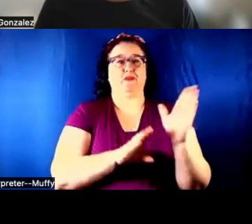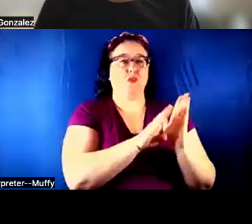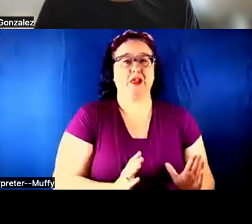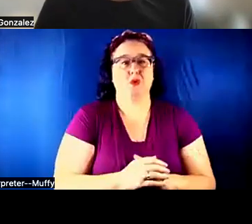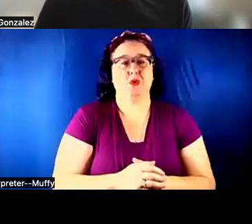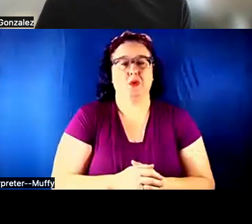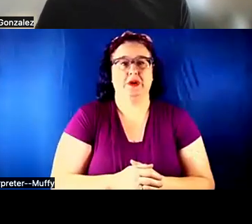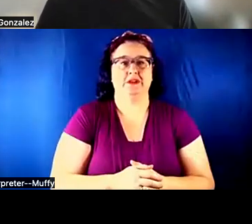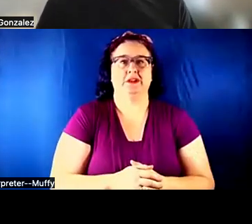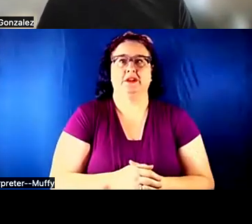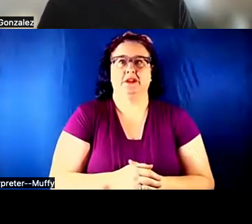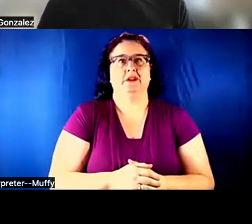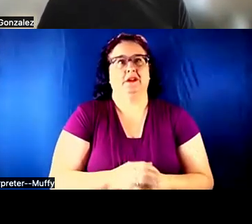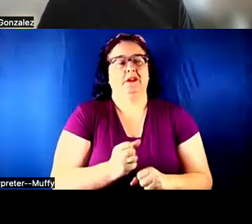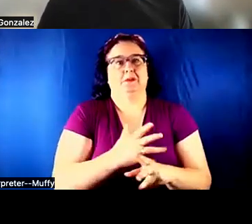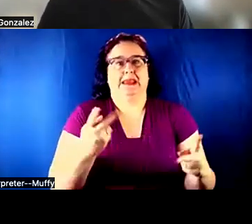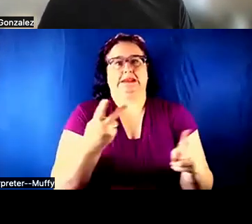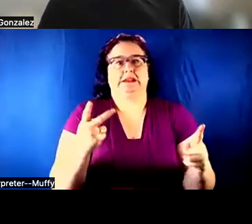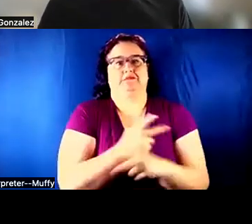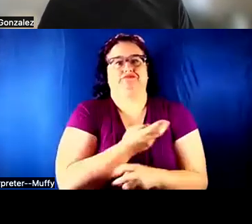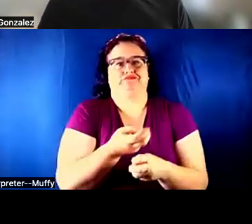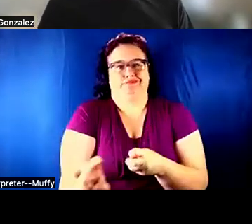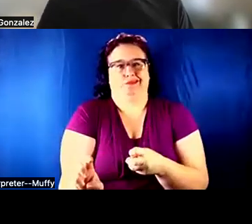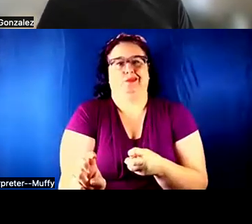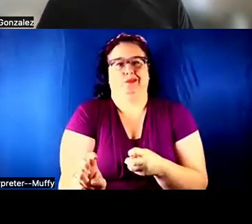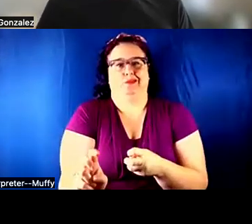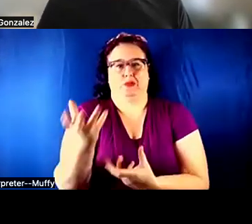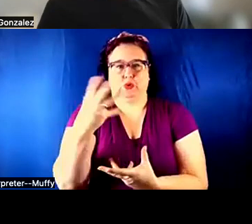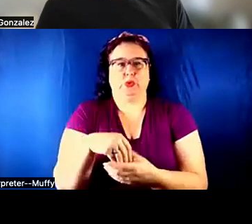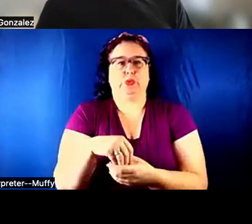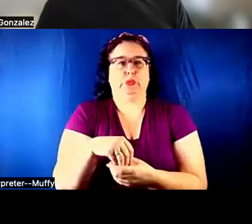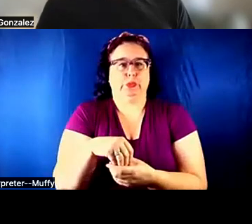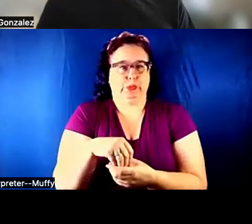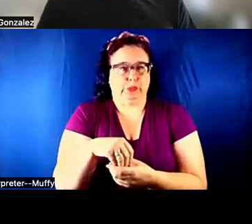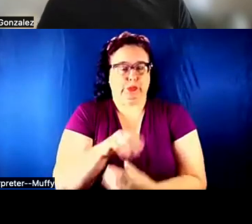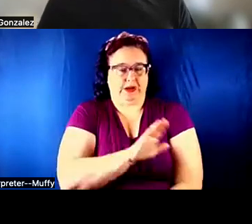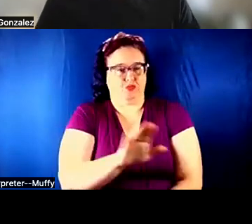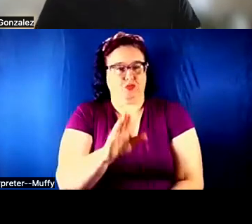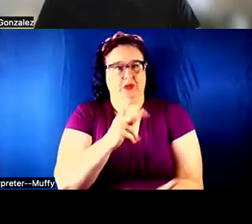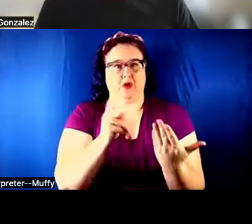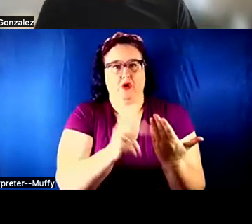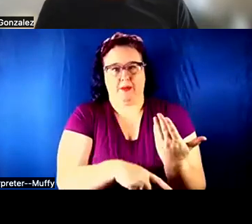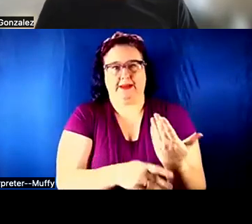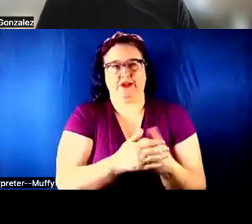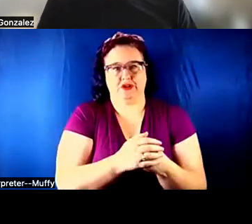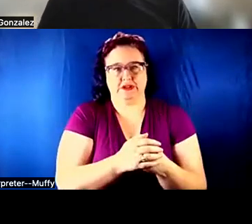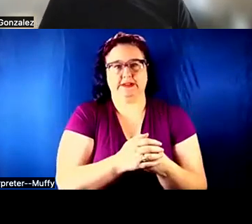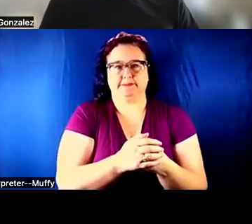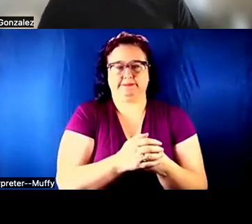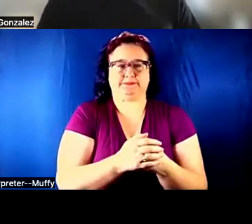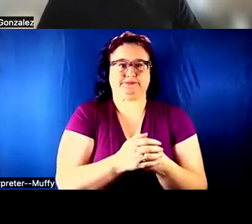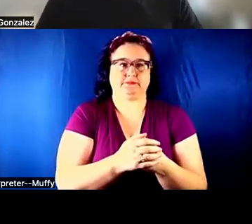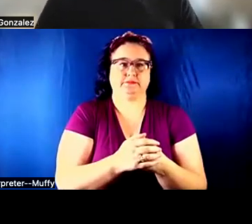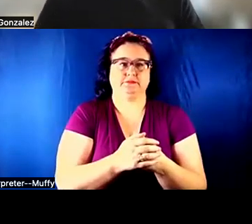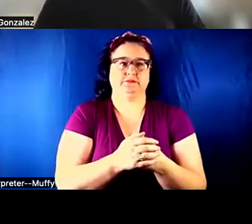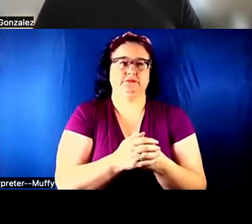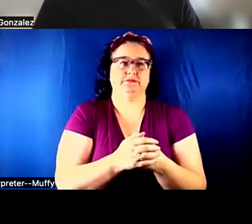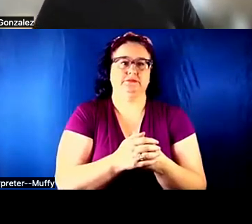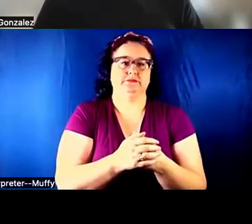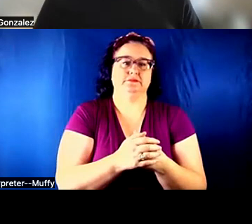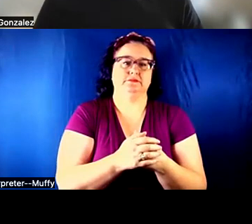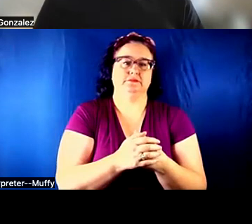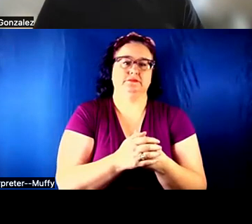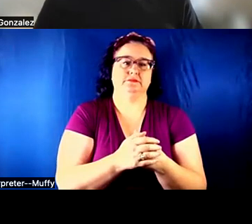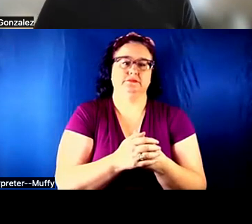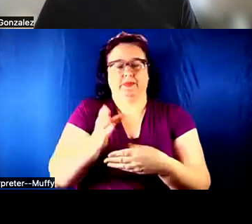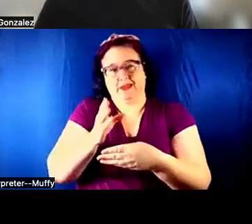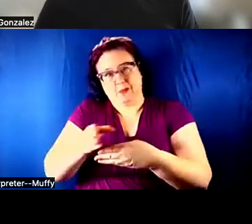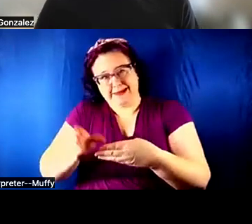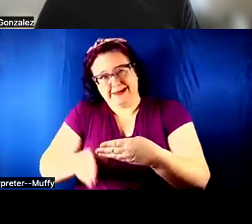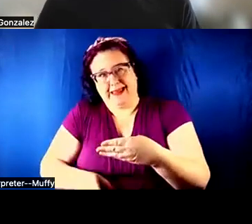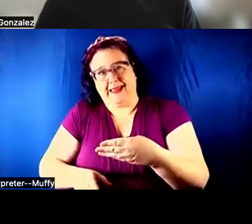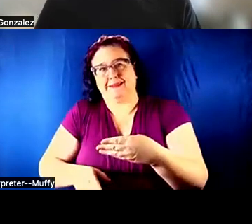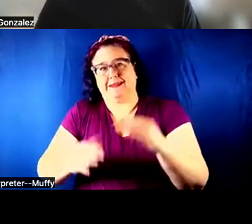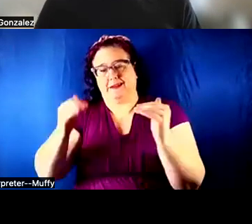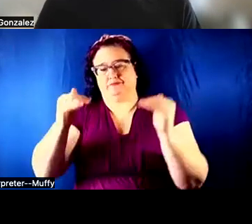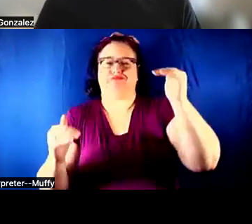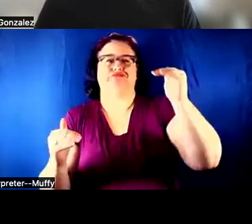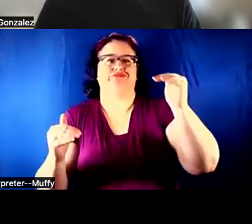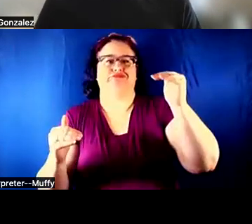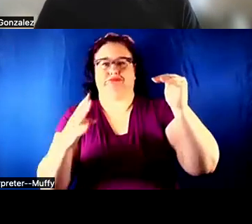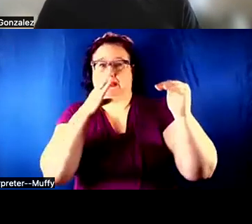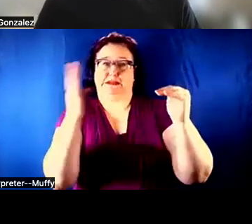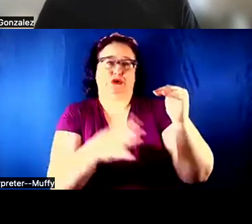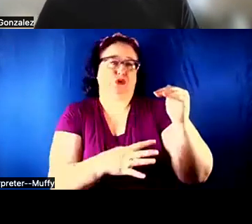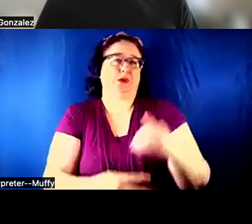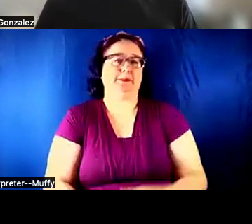HARDER TO INCLUDE THEM INTO THEIR APPLICATIONS. IN THE END, IT GETS CUT OFF UNFORTUNATELY. YEAH.